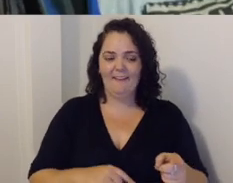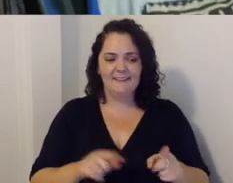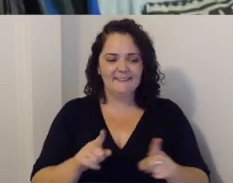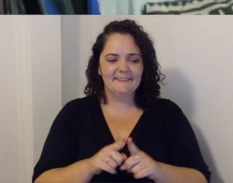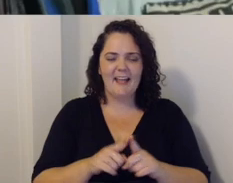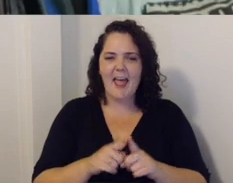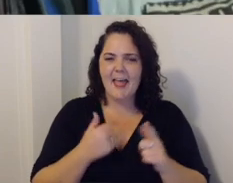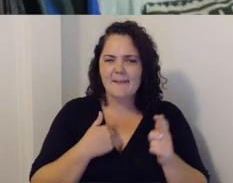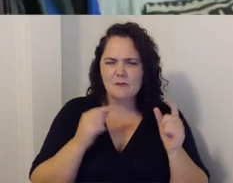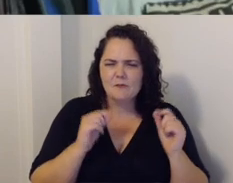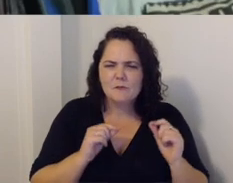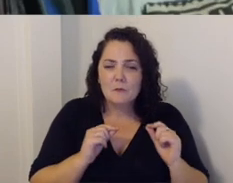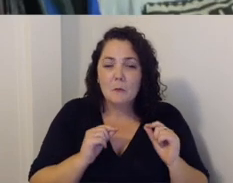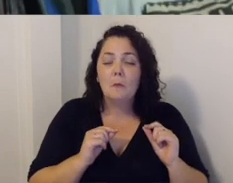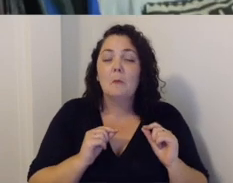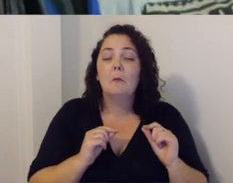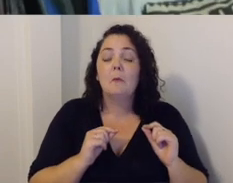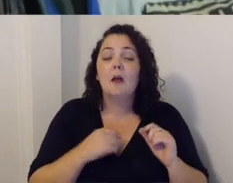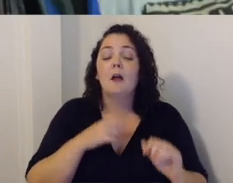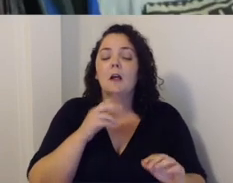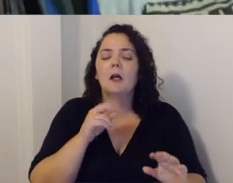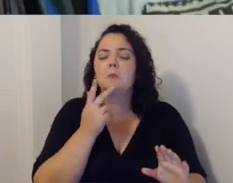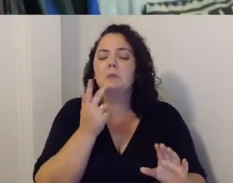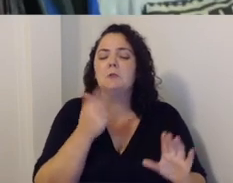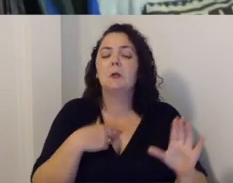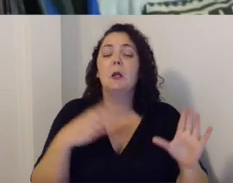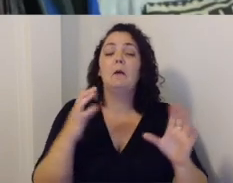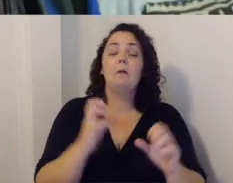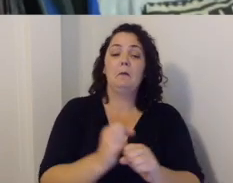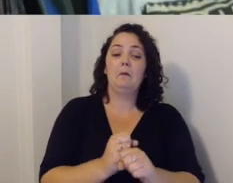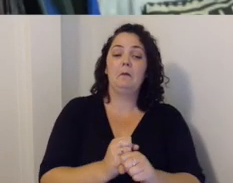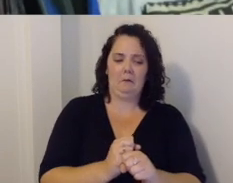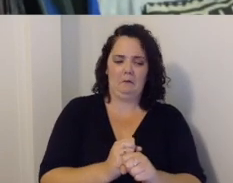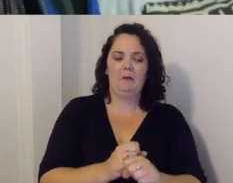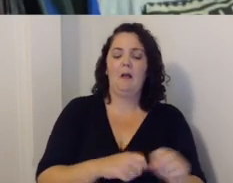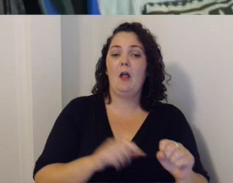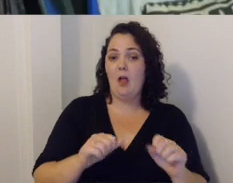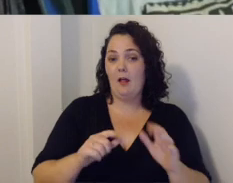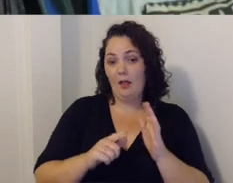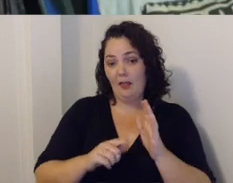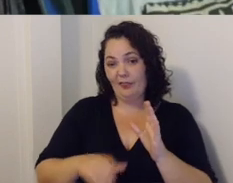thing, if I squint my eyes I see the whole side of her thigh is darker compared to the top of her